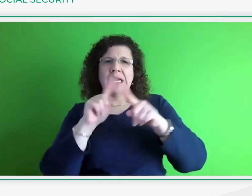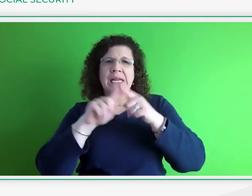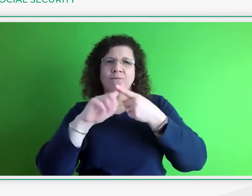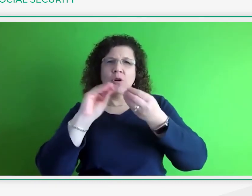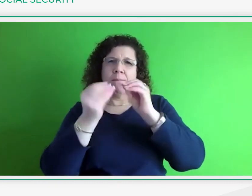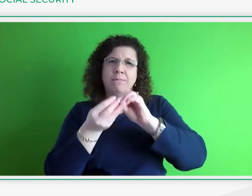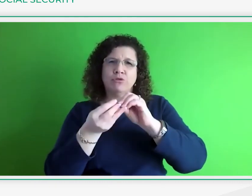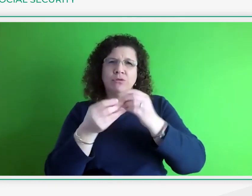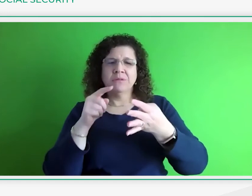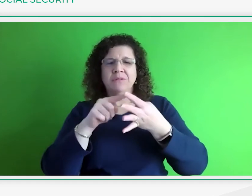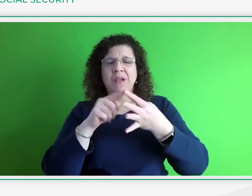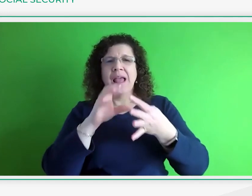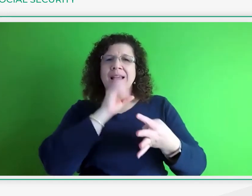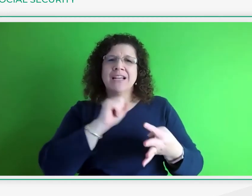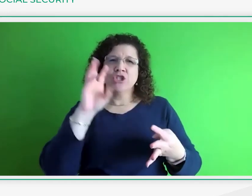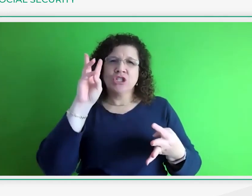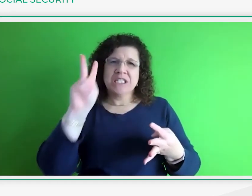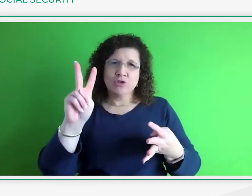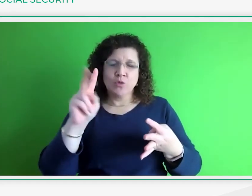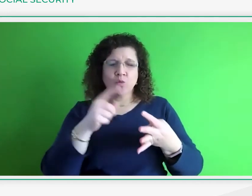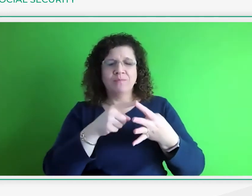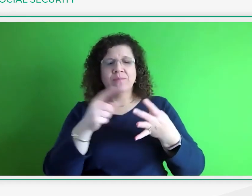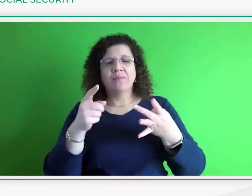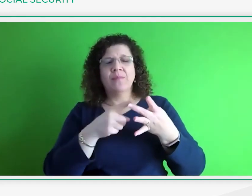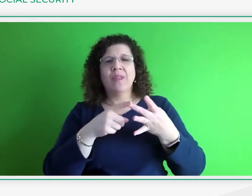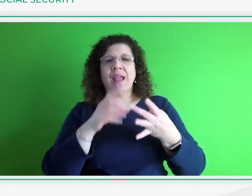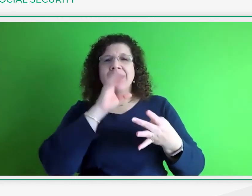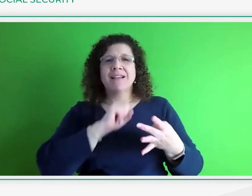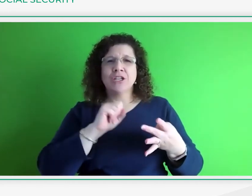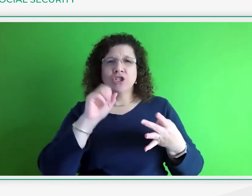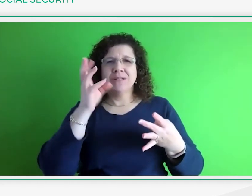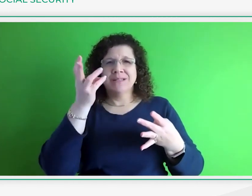There'll be 4 different numbers actually listed: age 60,